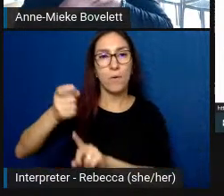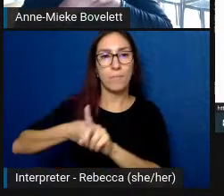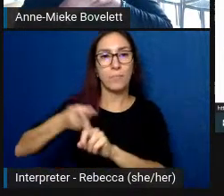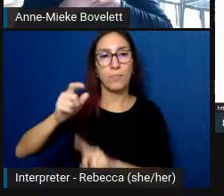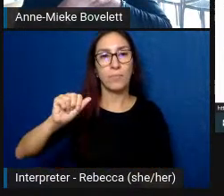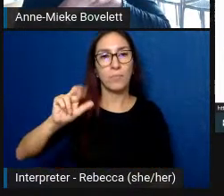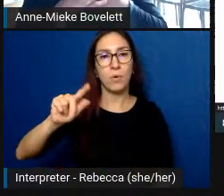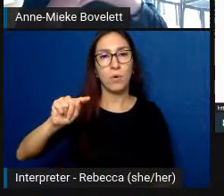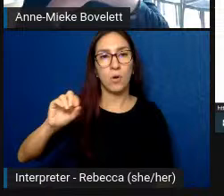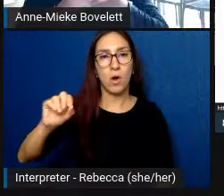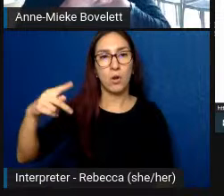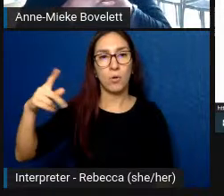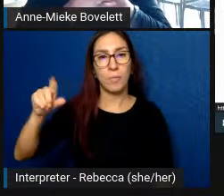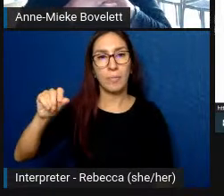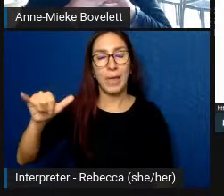And of course you can turn off things like autoplay.